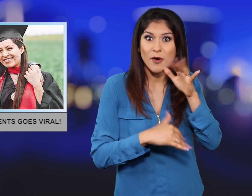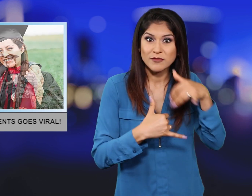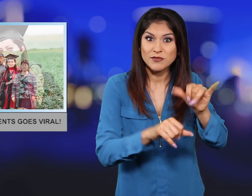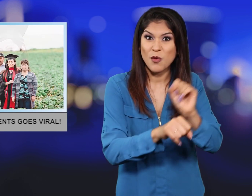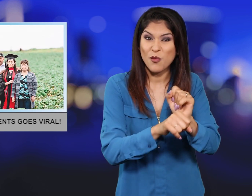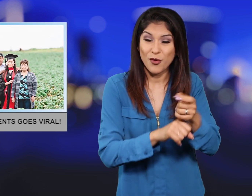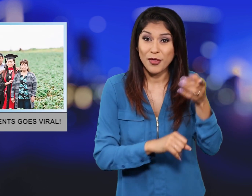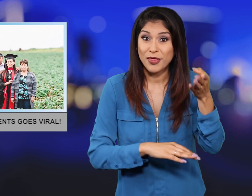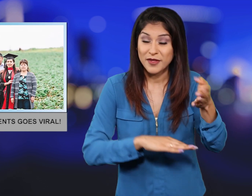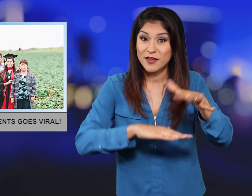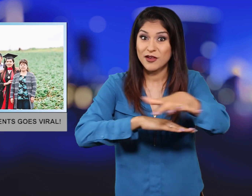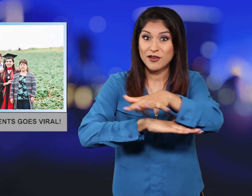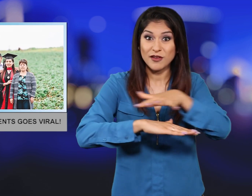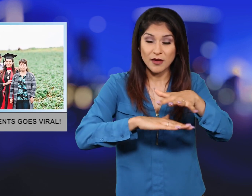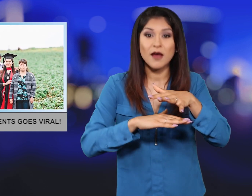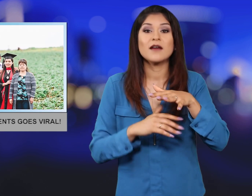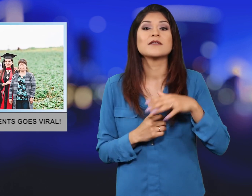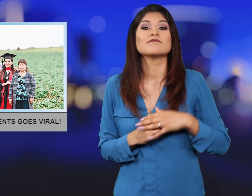mother still works.